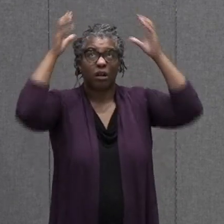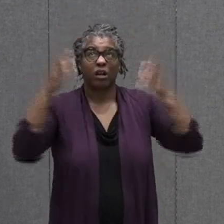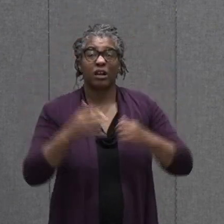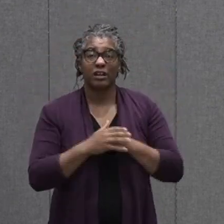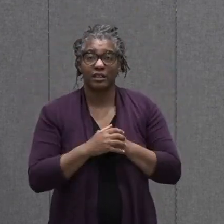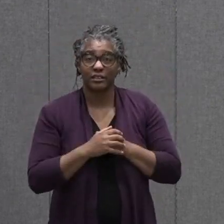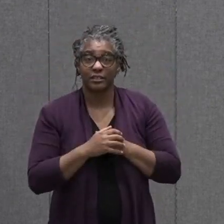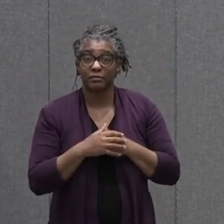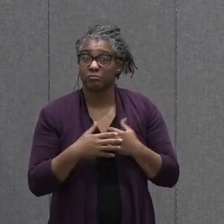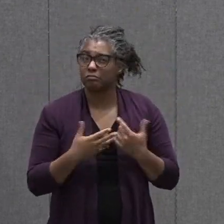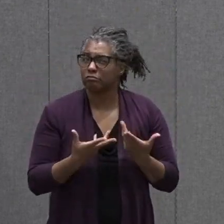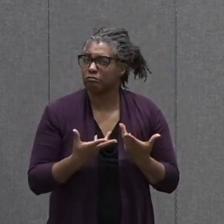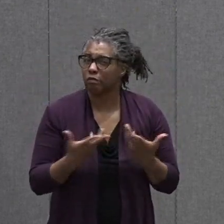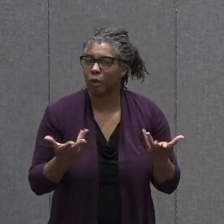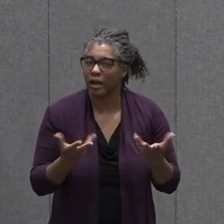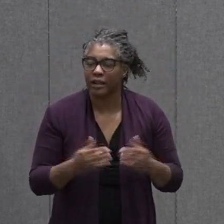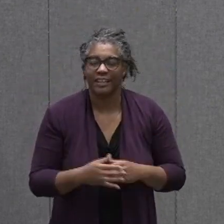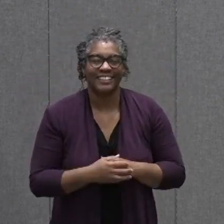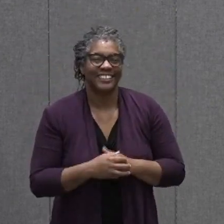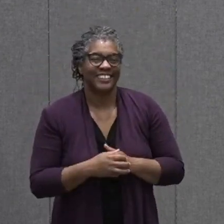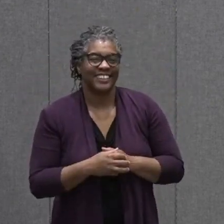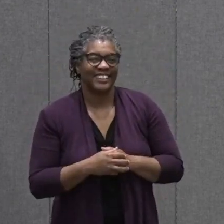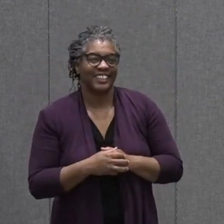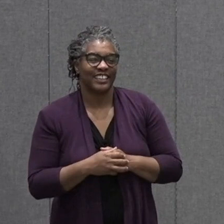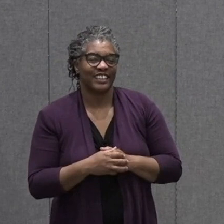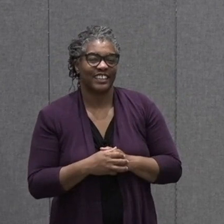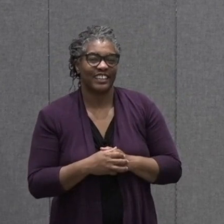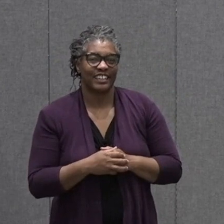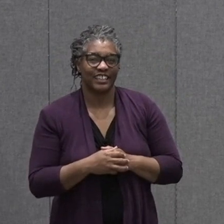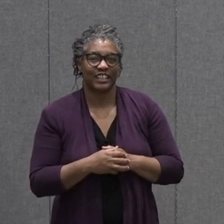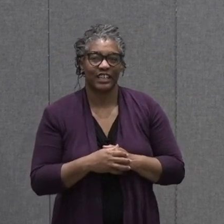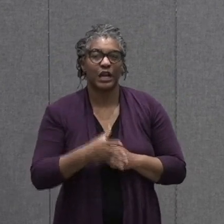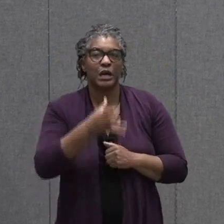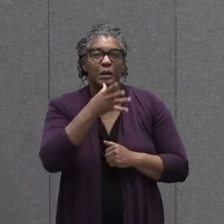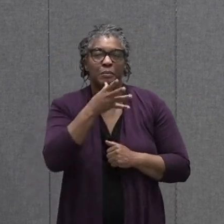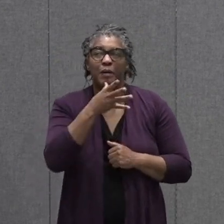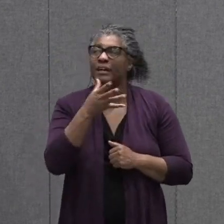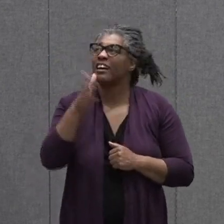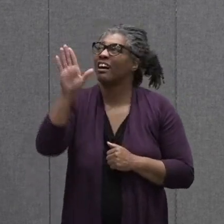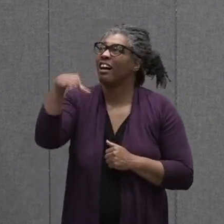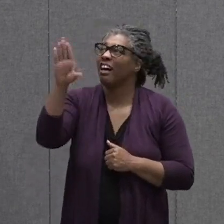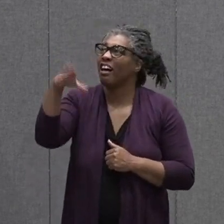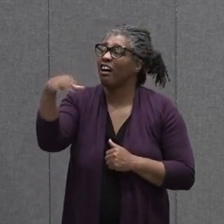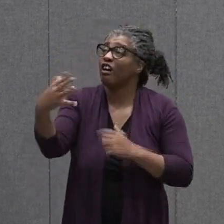"Want to play with me?" he asked his mom." They had just moved to town